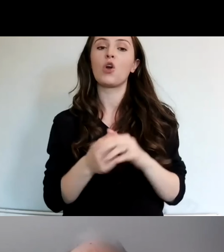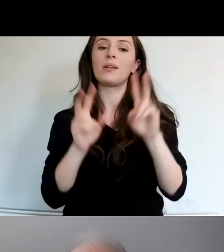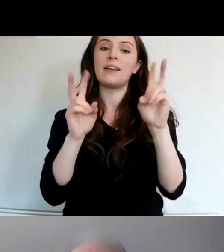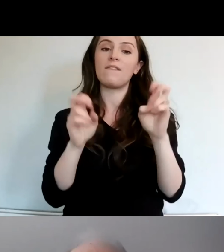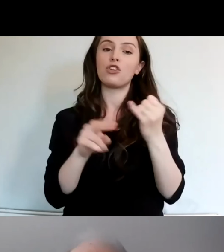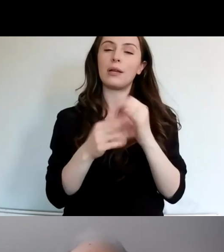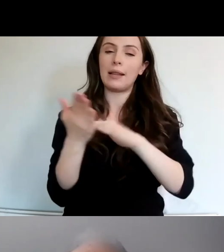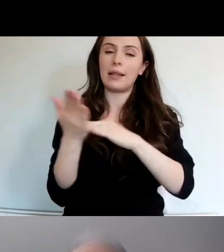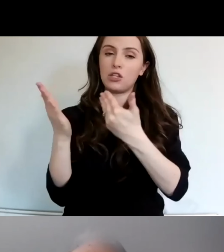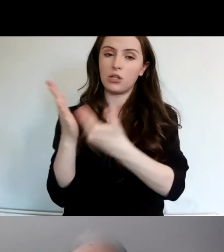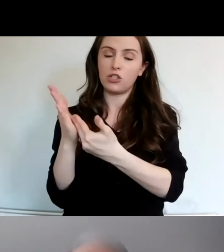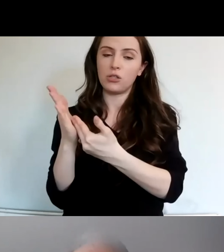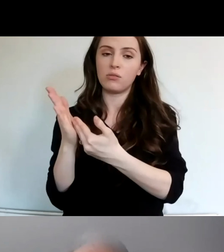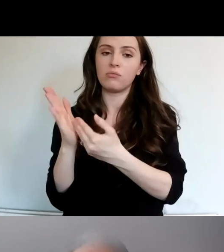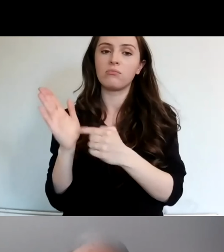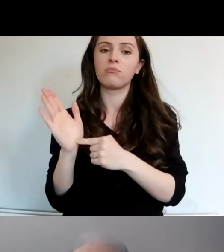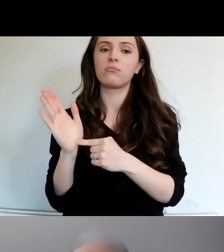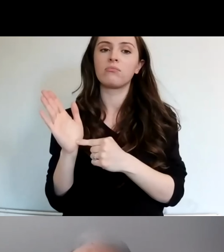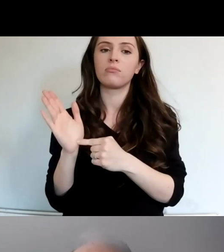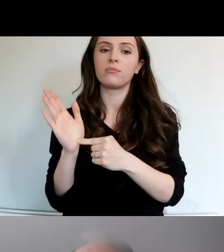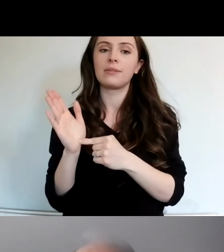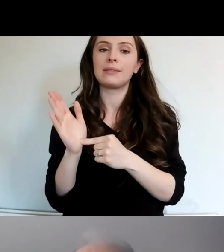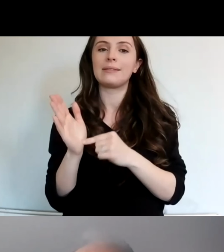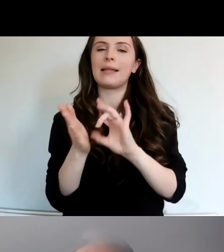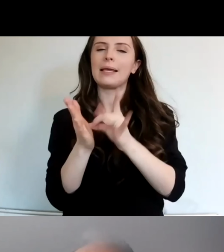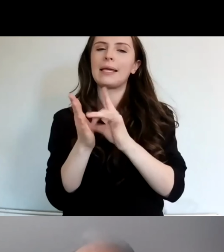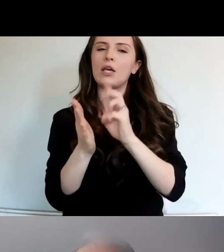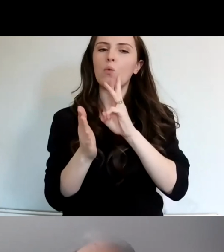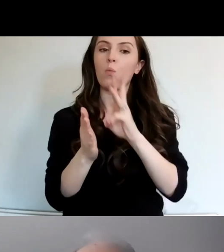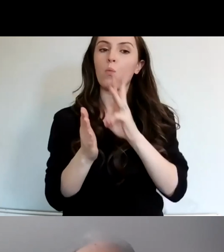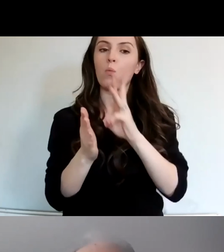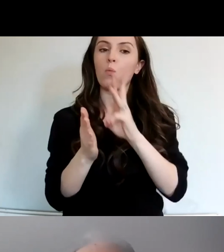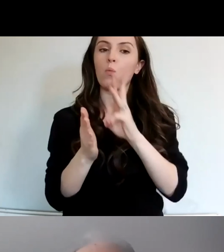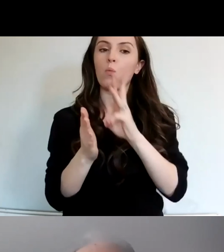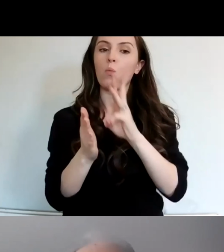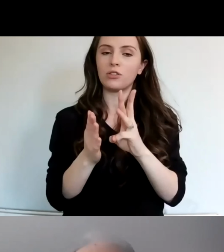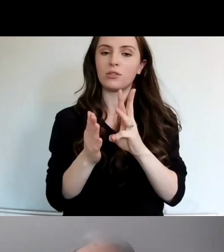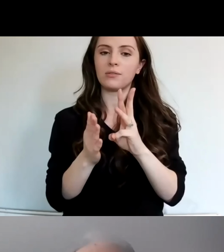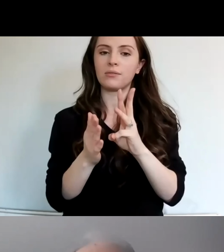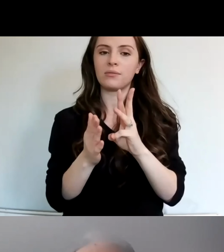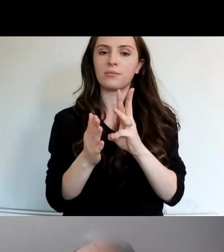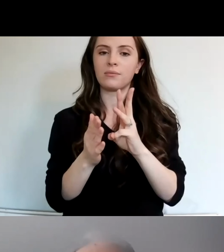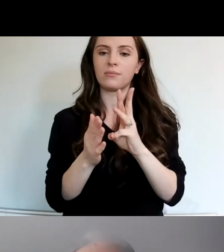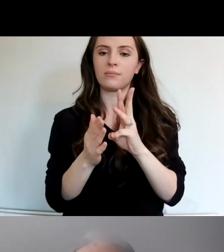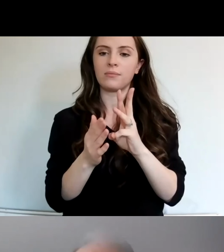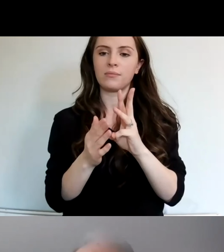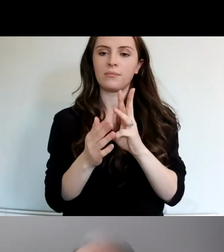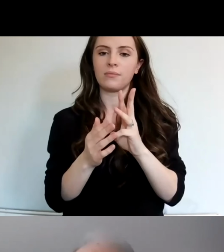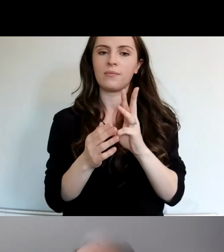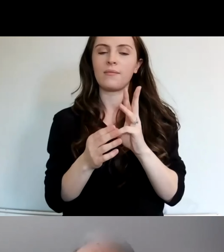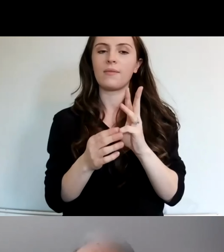and the keywords in the Disability Act for Universal Design are...